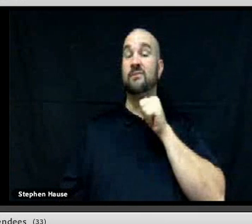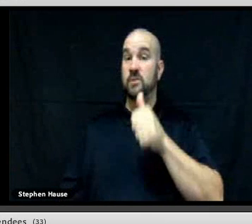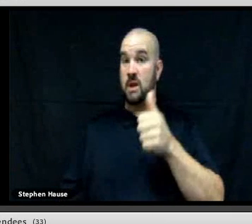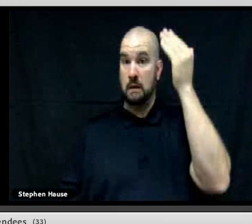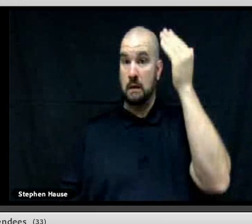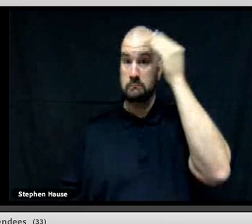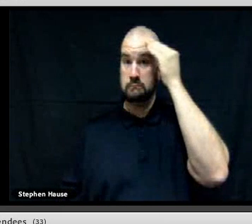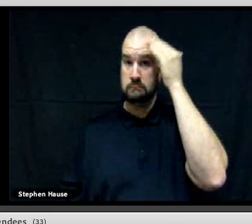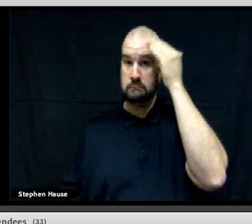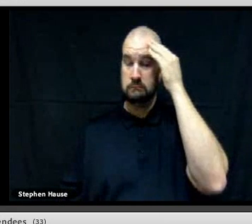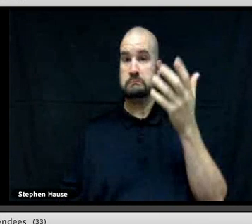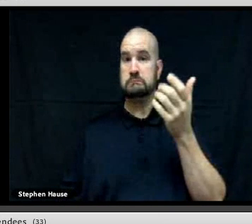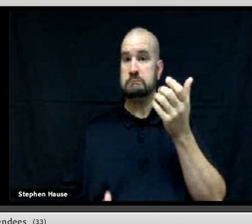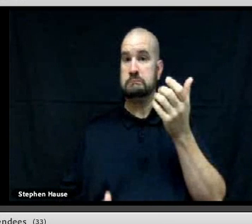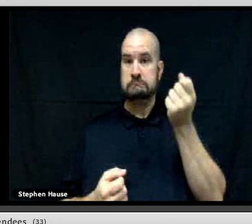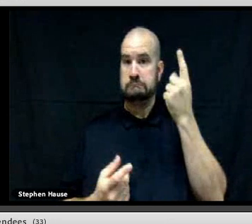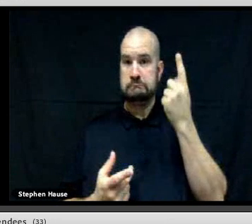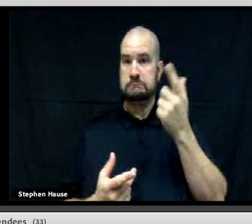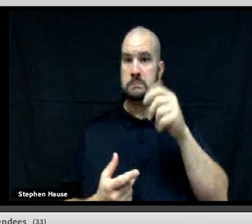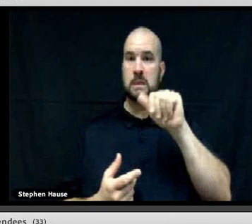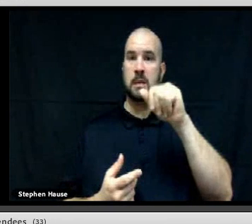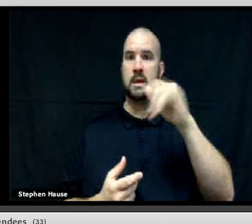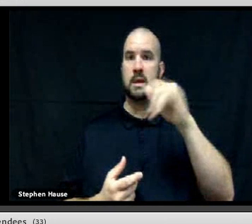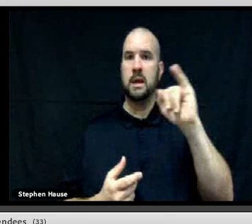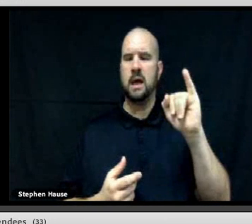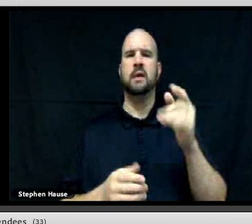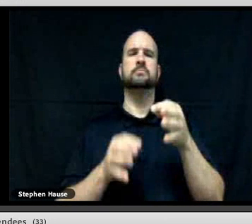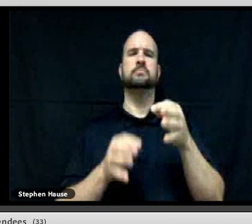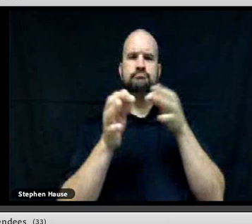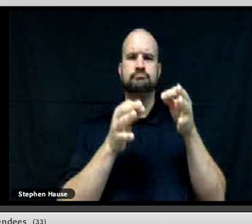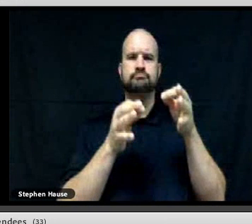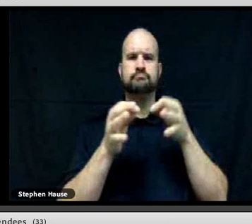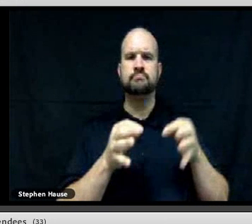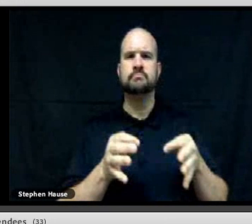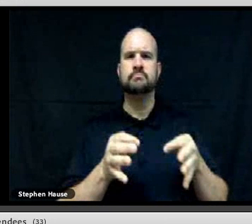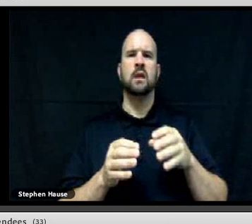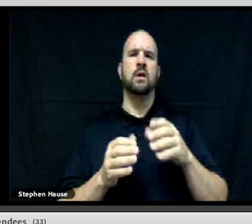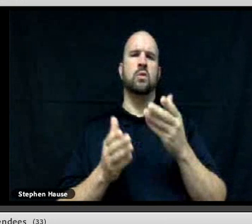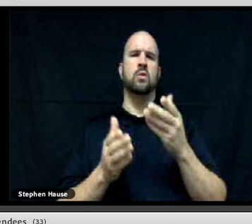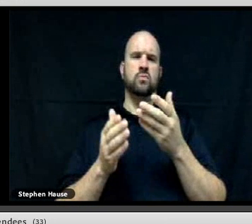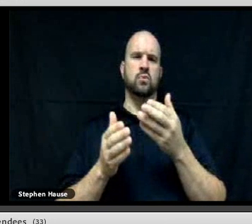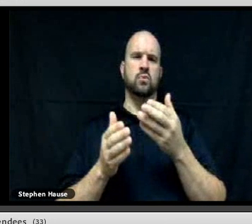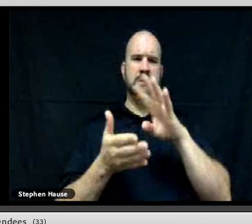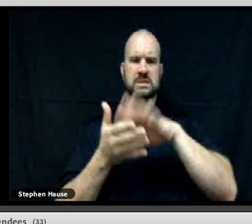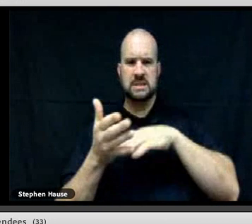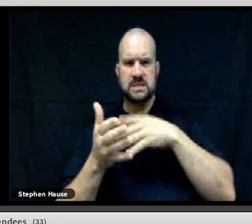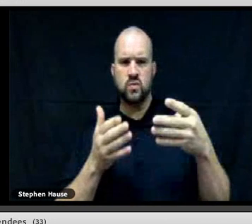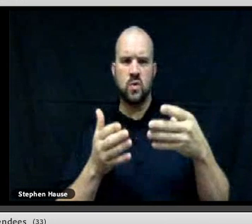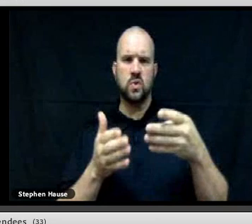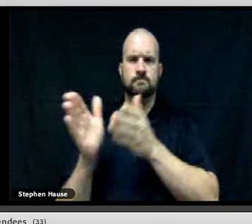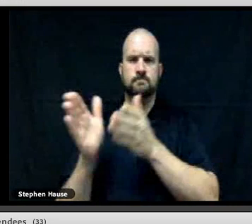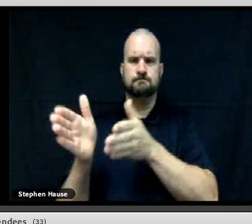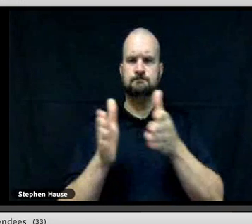an API can be described as a set of routines, protocols, and digital tools for building software applications.